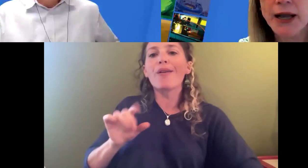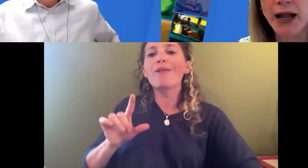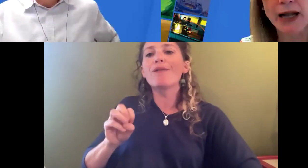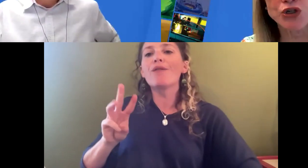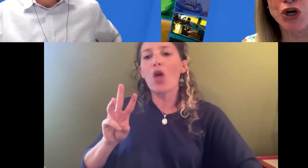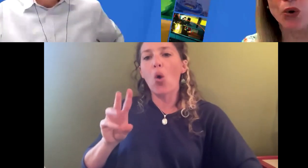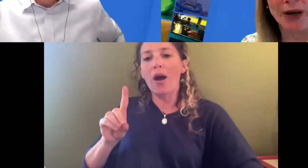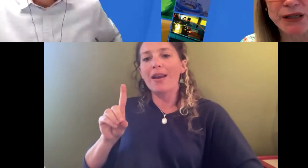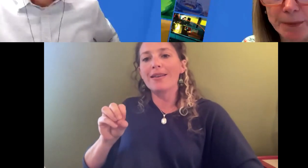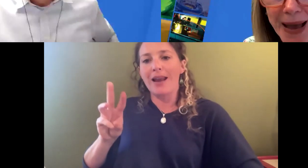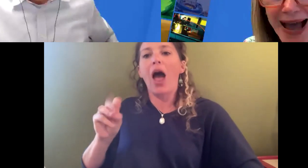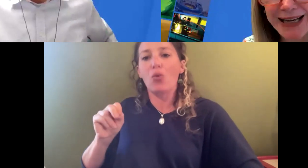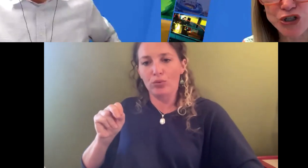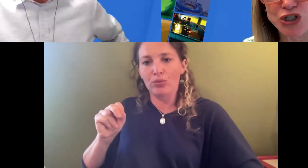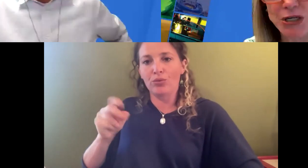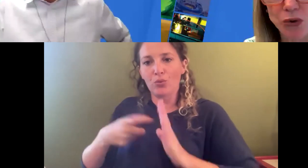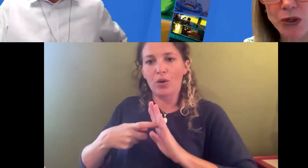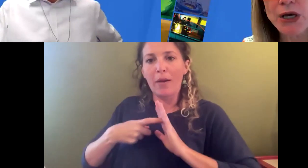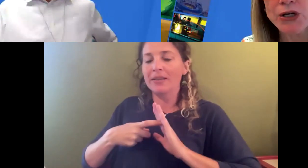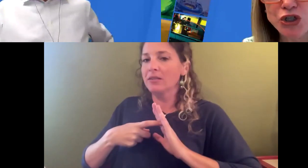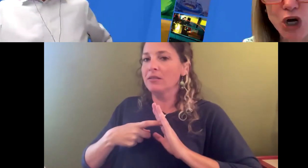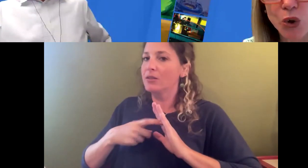and so it's a package deal.